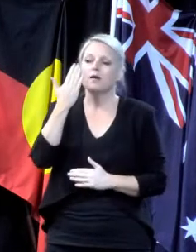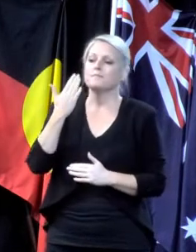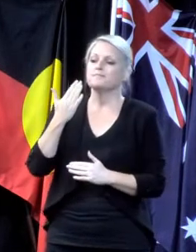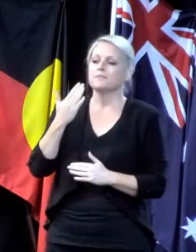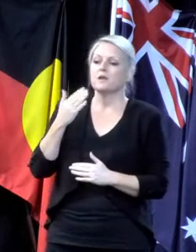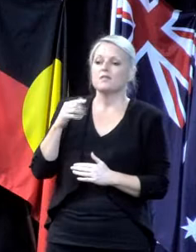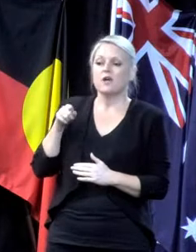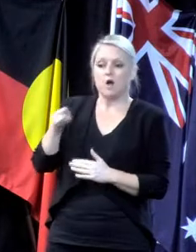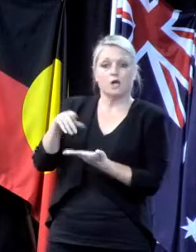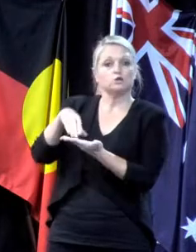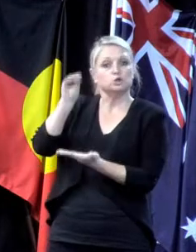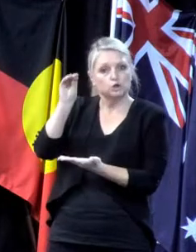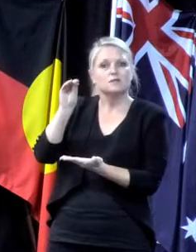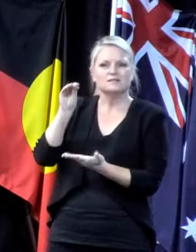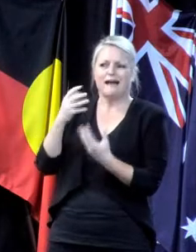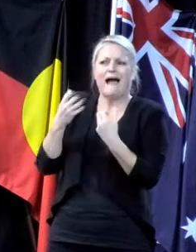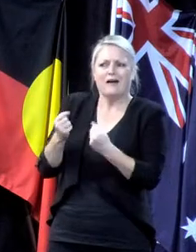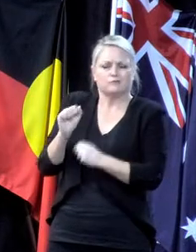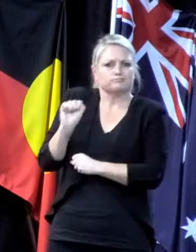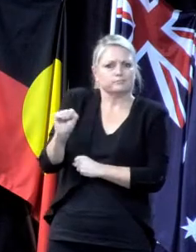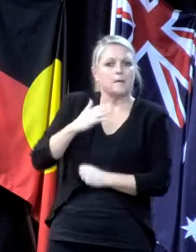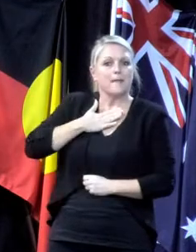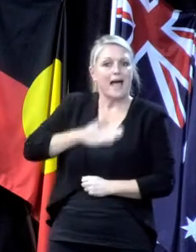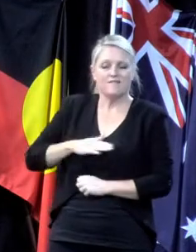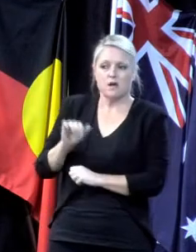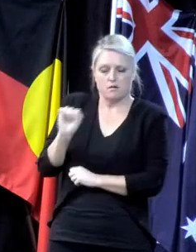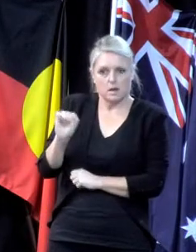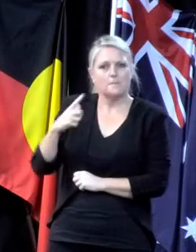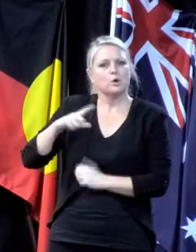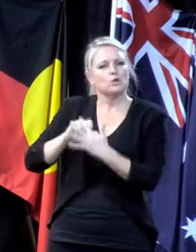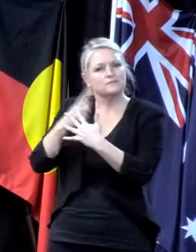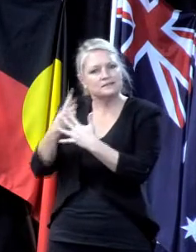because of their disability. And we work with family, and we work with the teachers